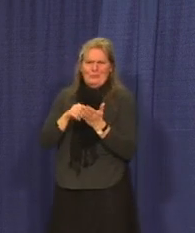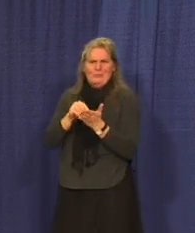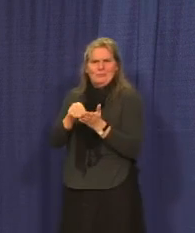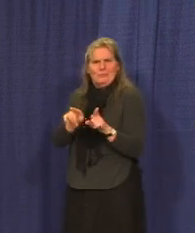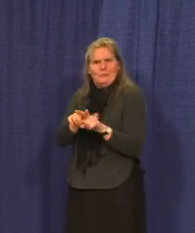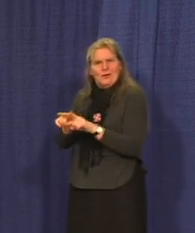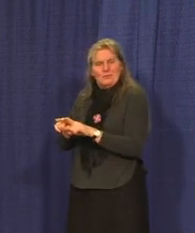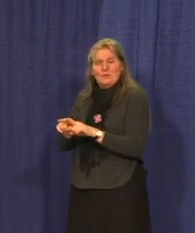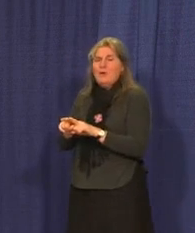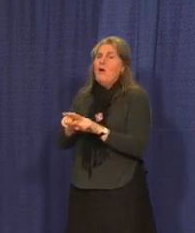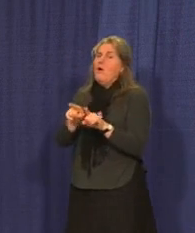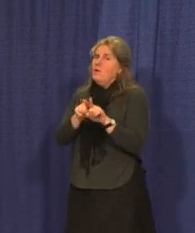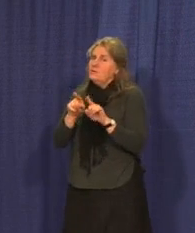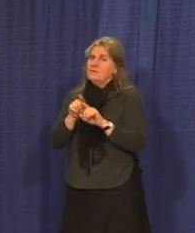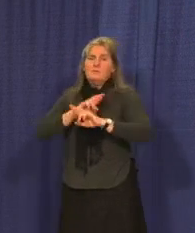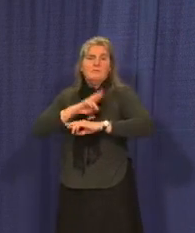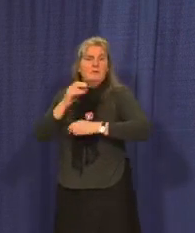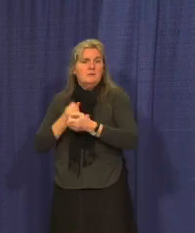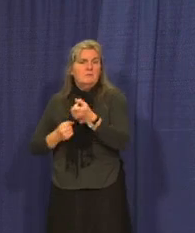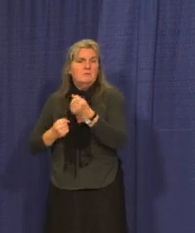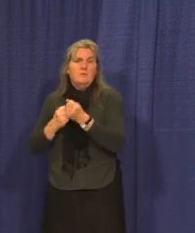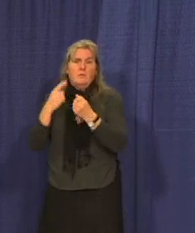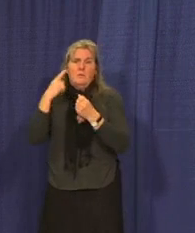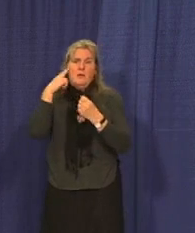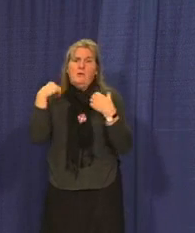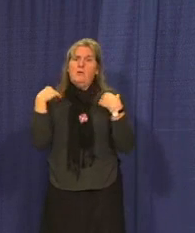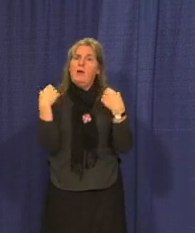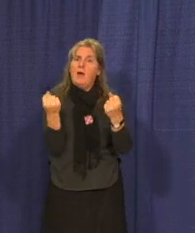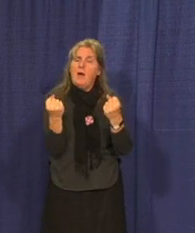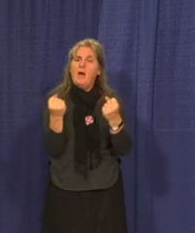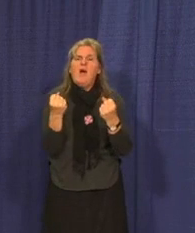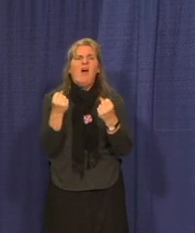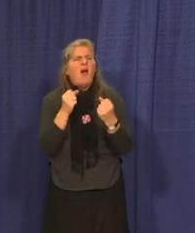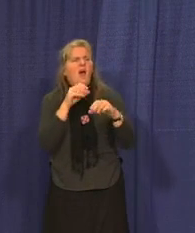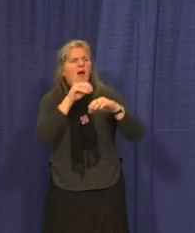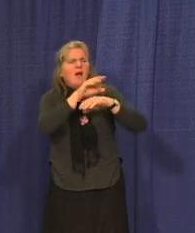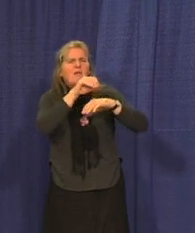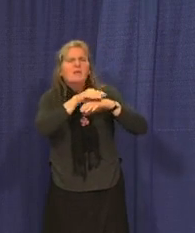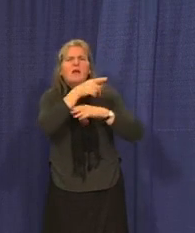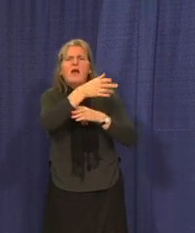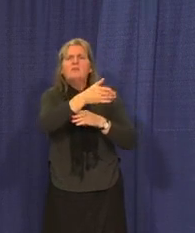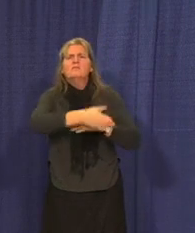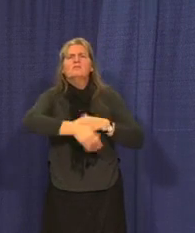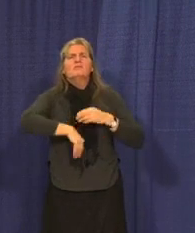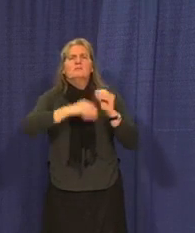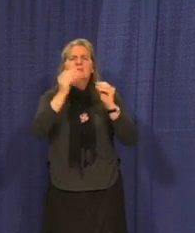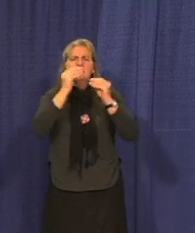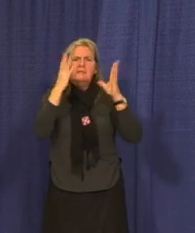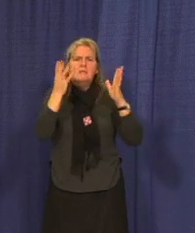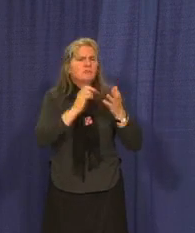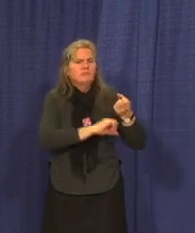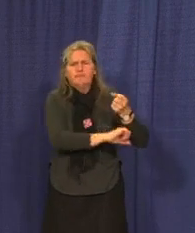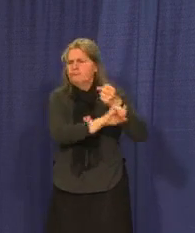We are seeing it with our students. There are supports for mental health for students. They need to reach out to their counsellors and their teachers